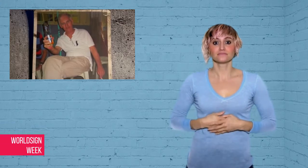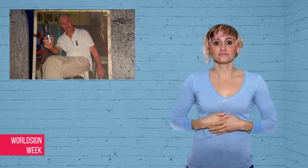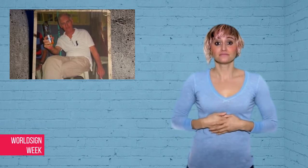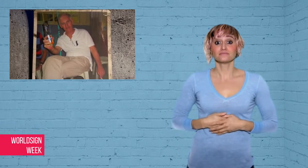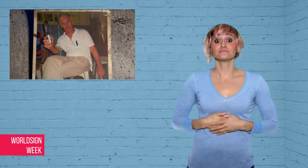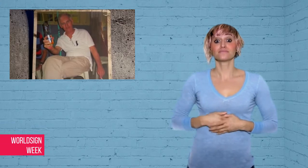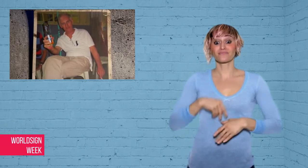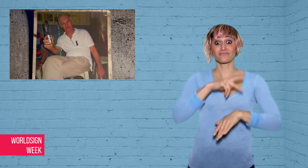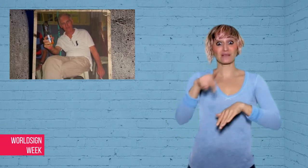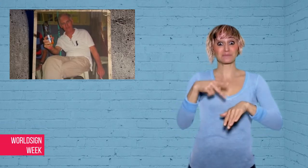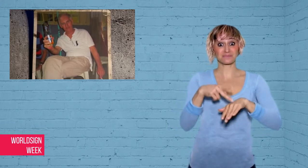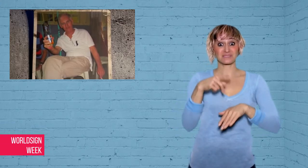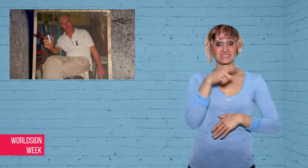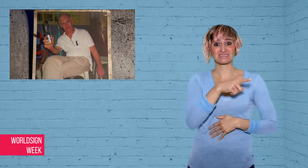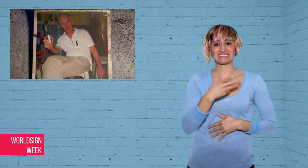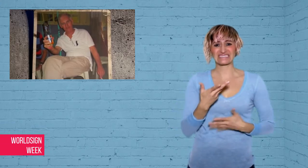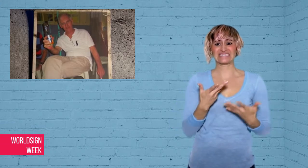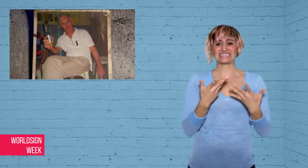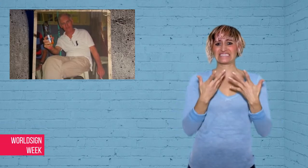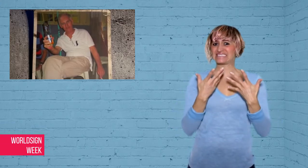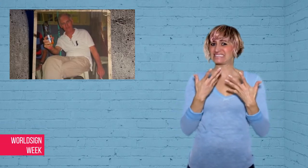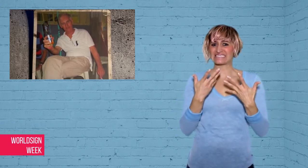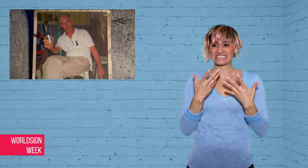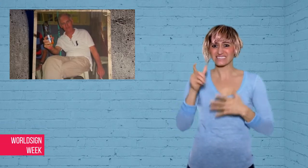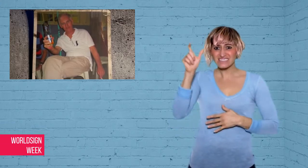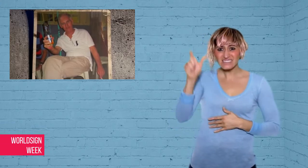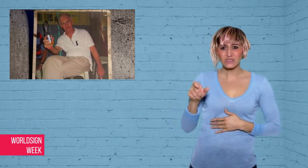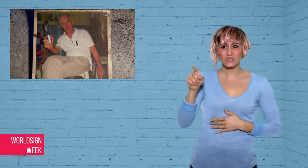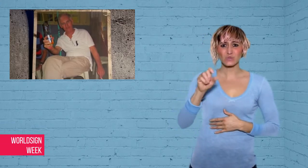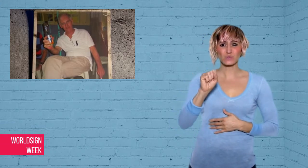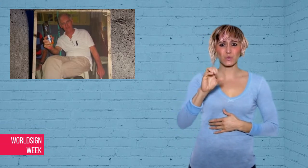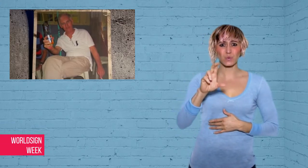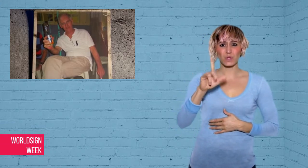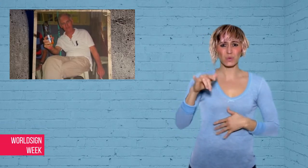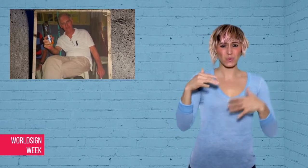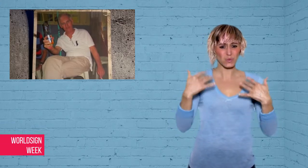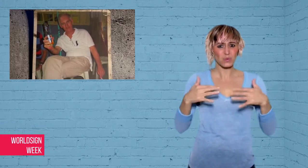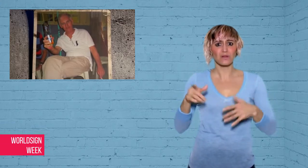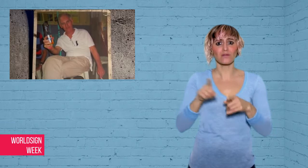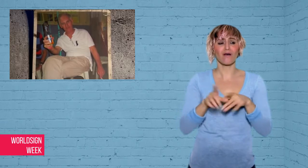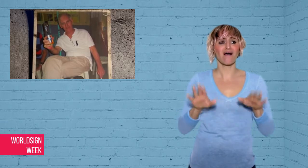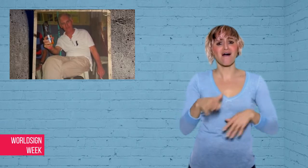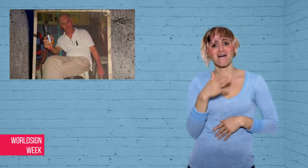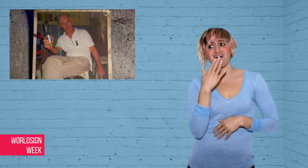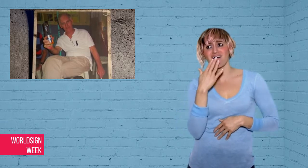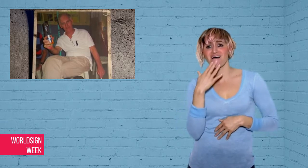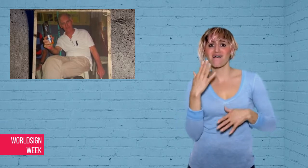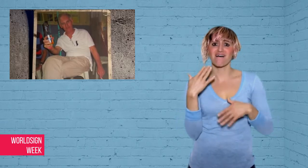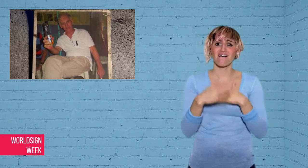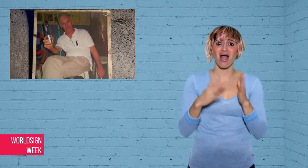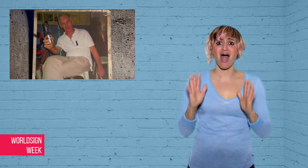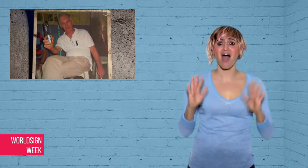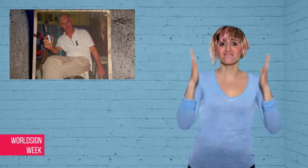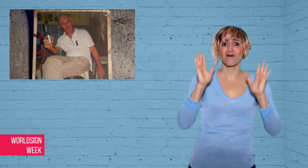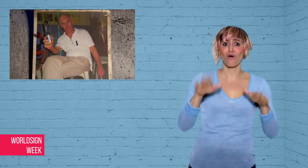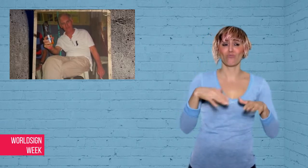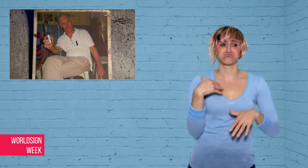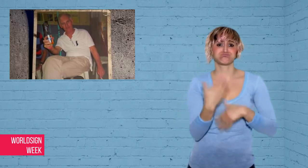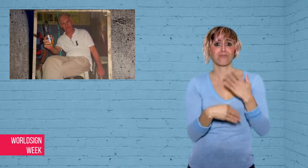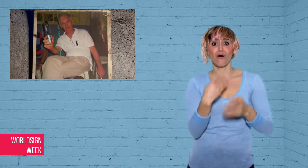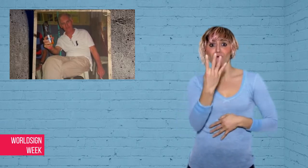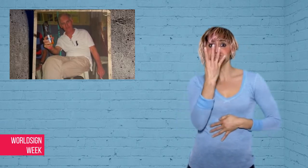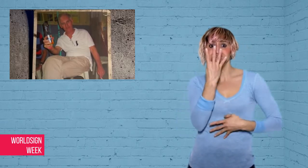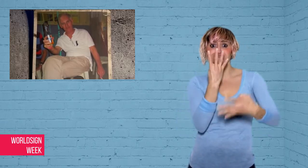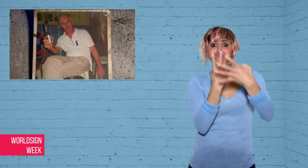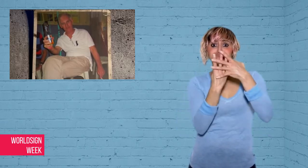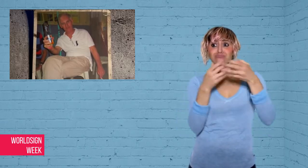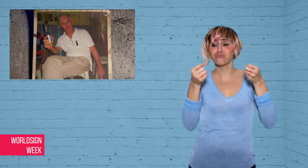They didn’t want Scully to have an easy